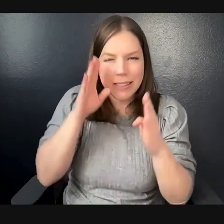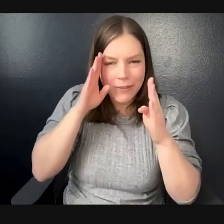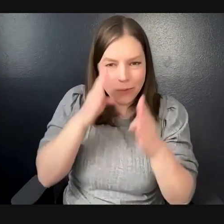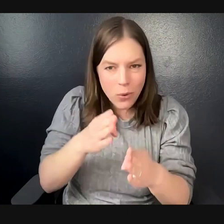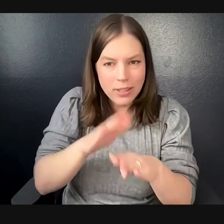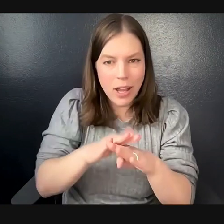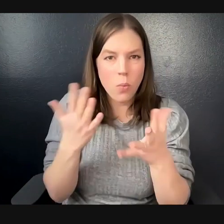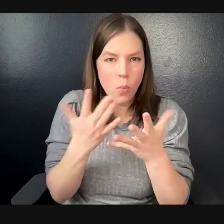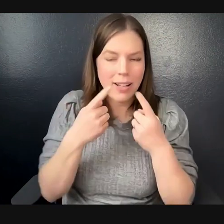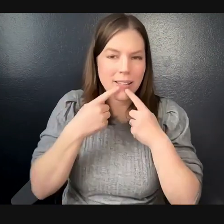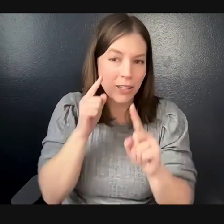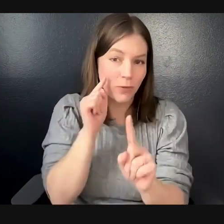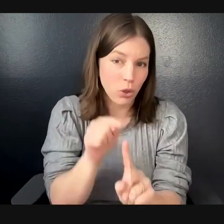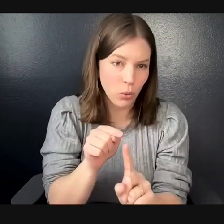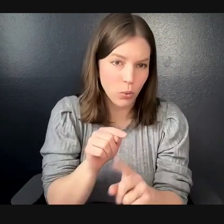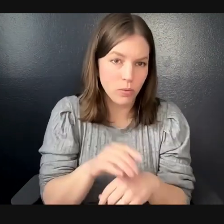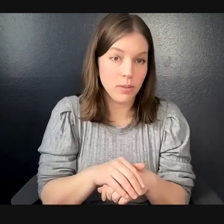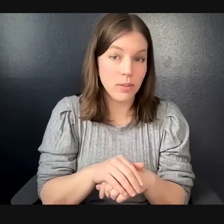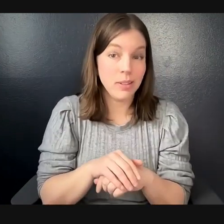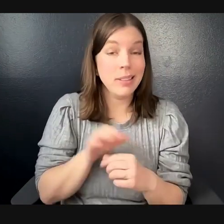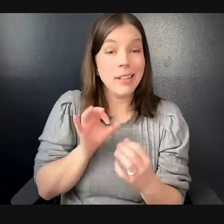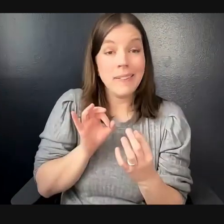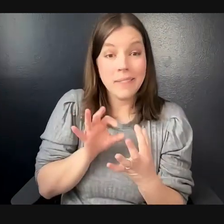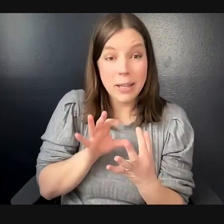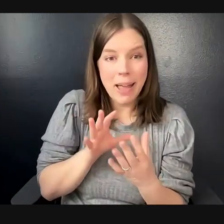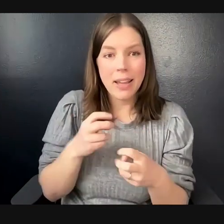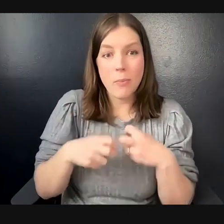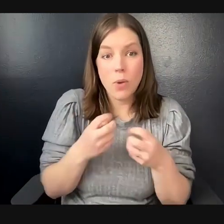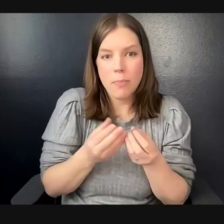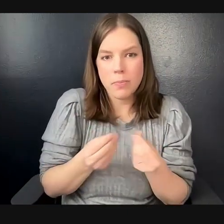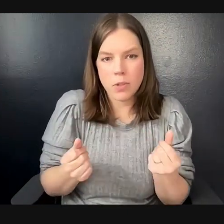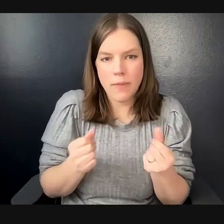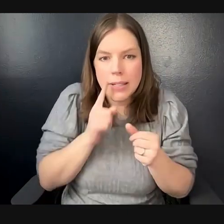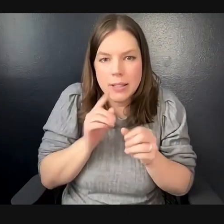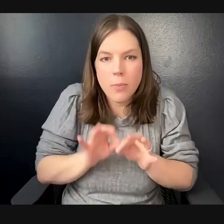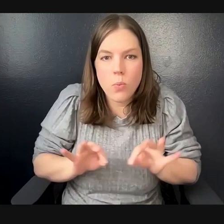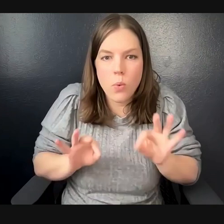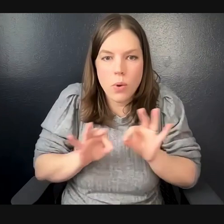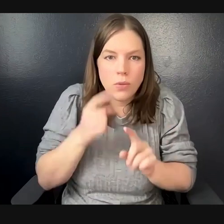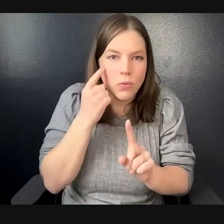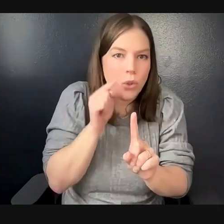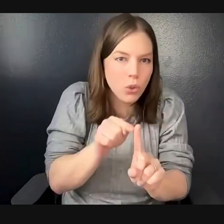They're focusing on what is effective for you. Feedback and problem solving are very important